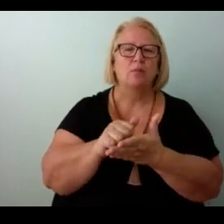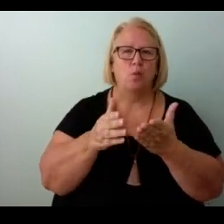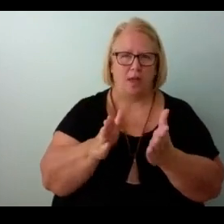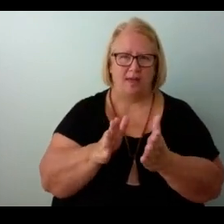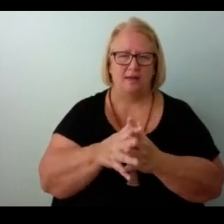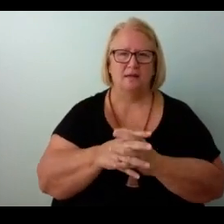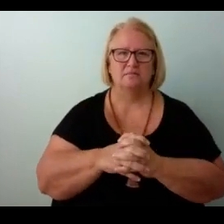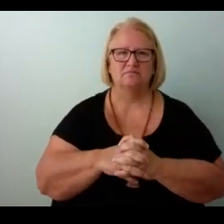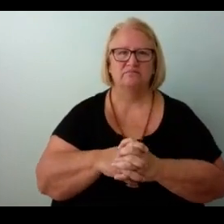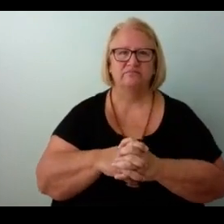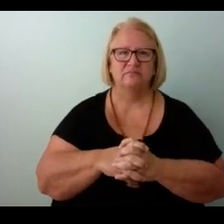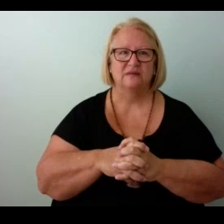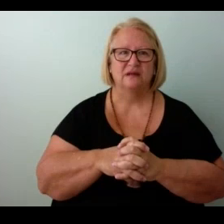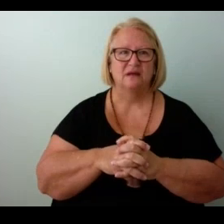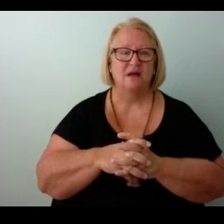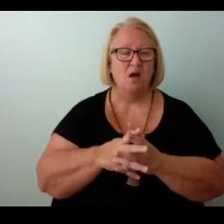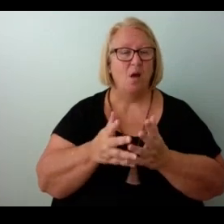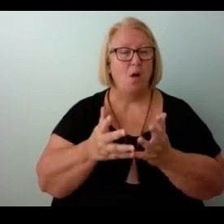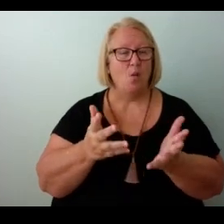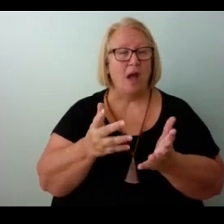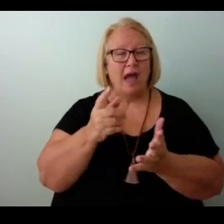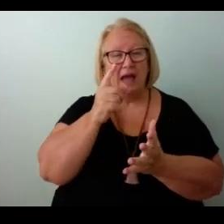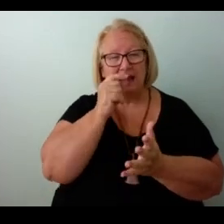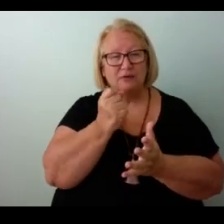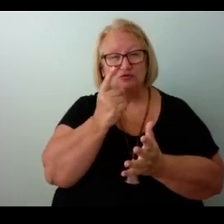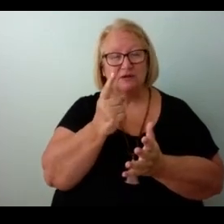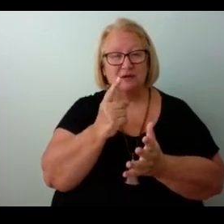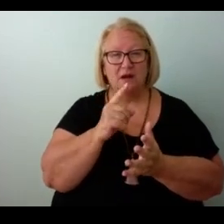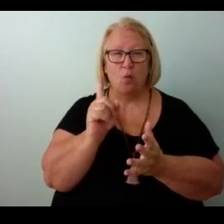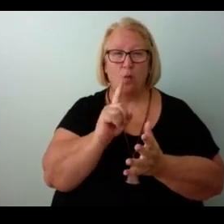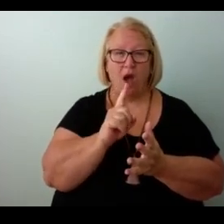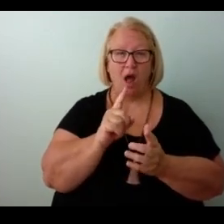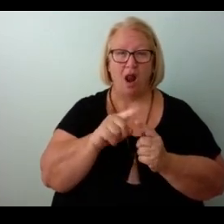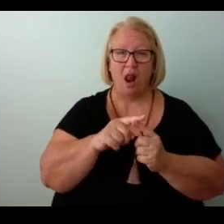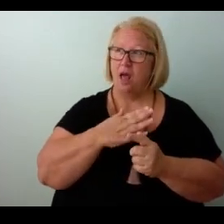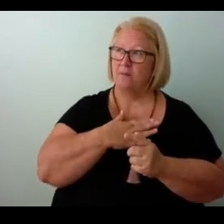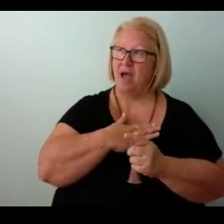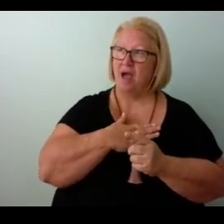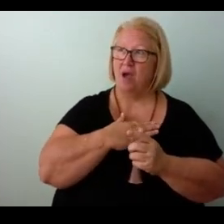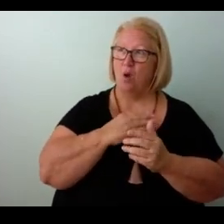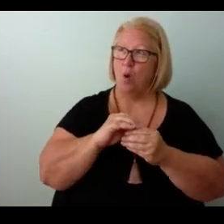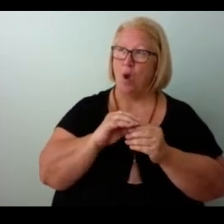Where it gets tricky is what people's version of market value is versus what the actual